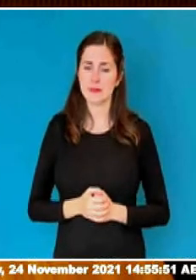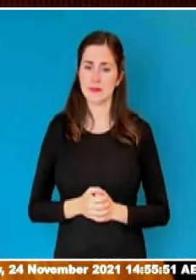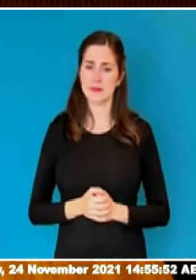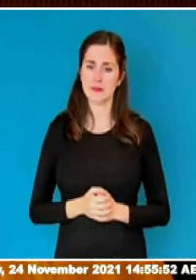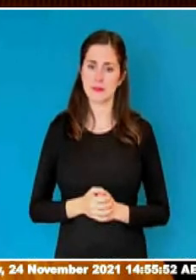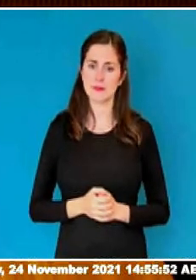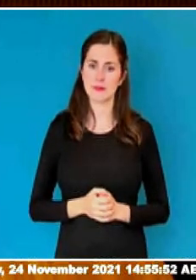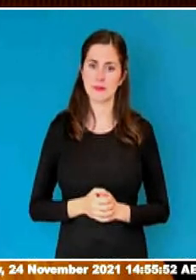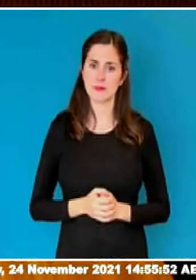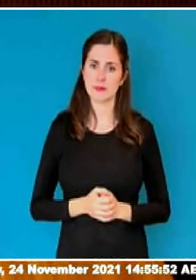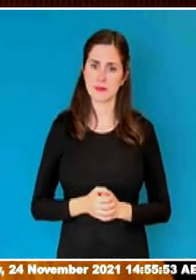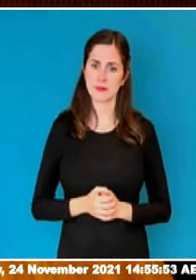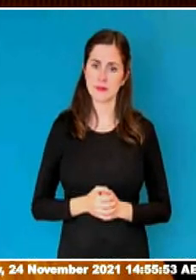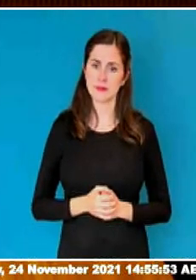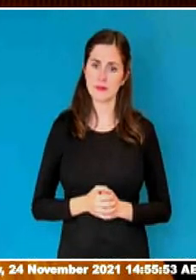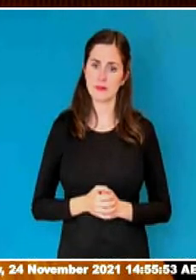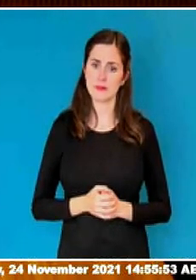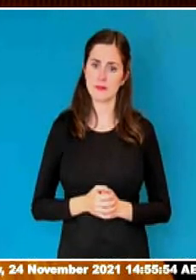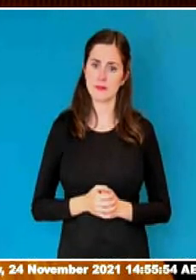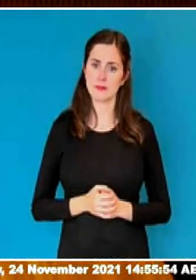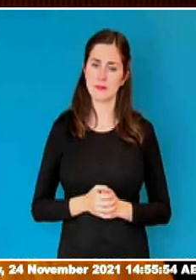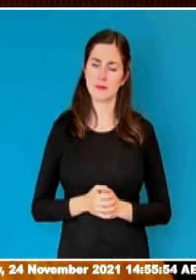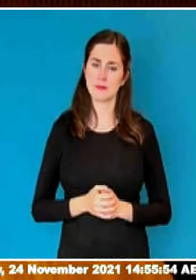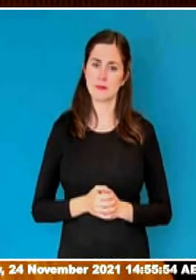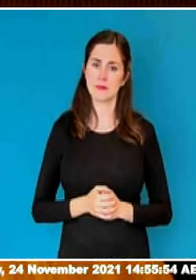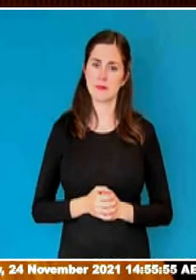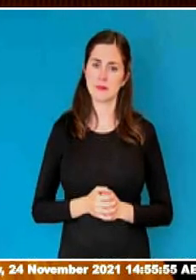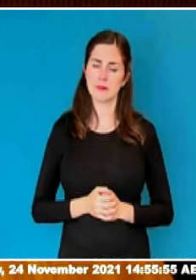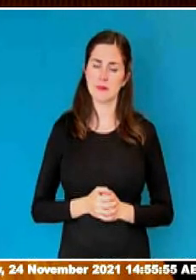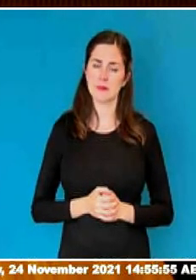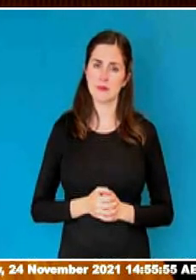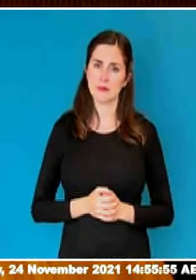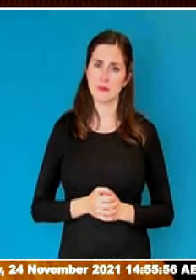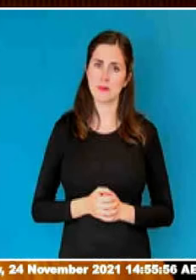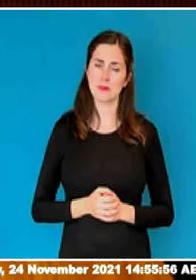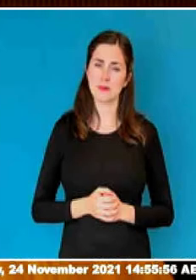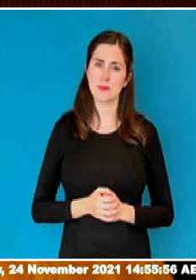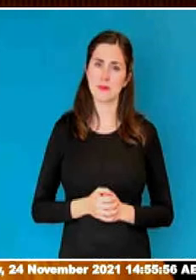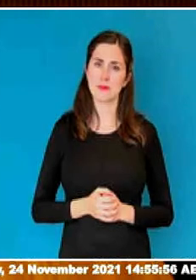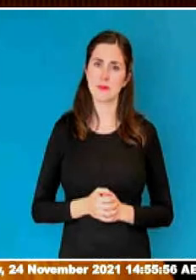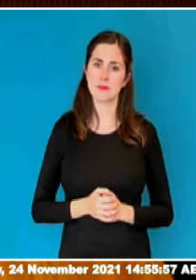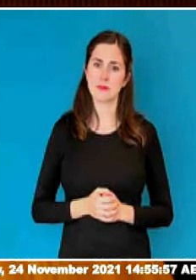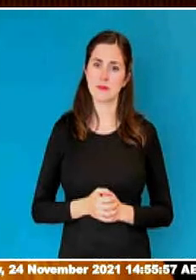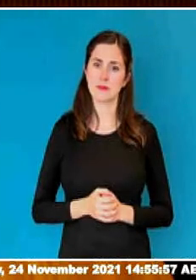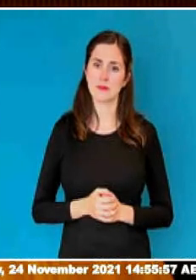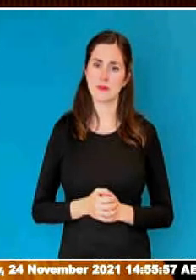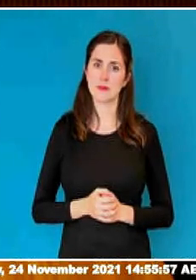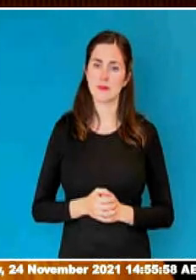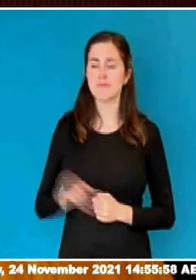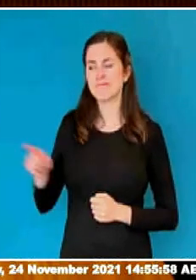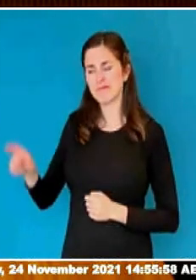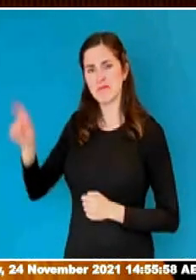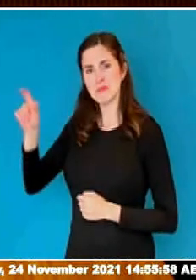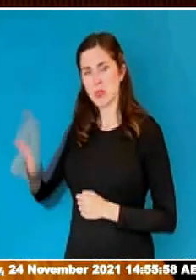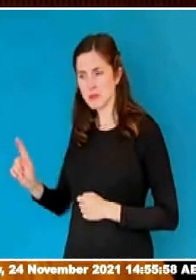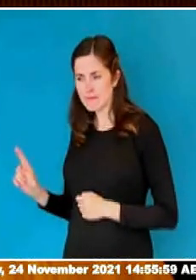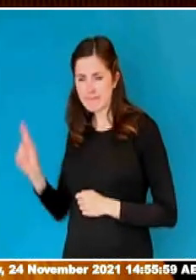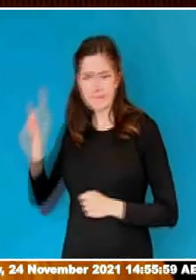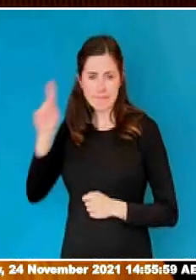Does part of the identification of psychosocial hazards involve looking at